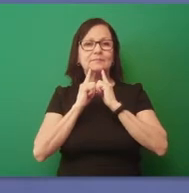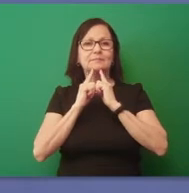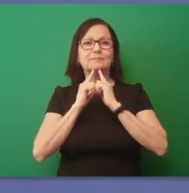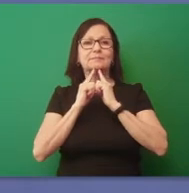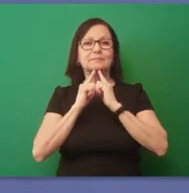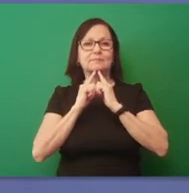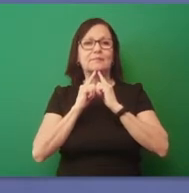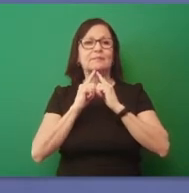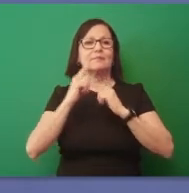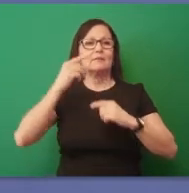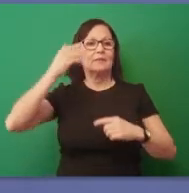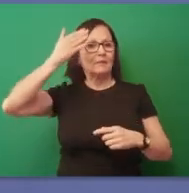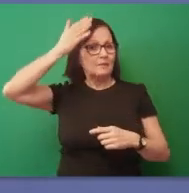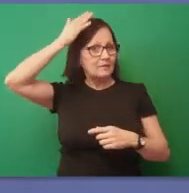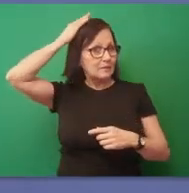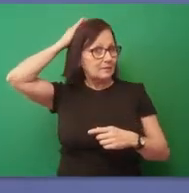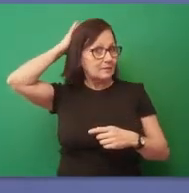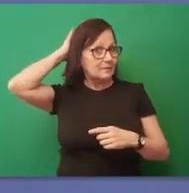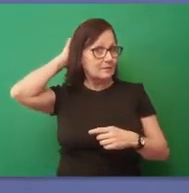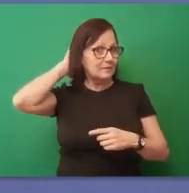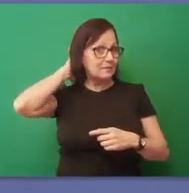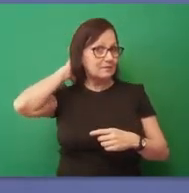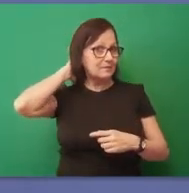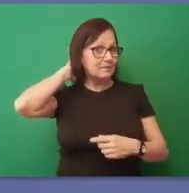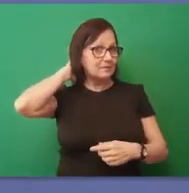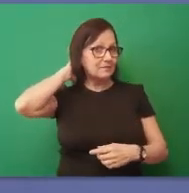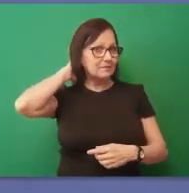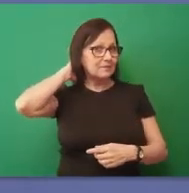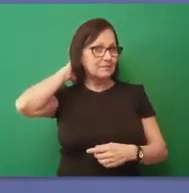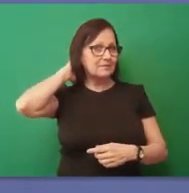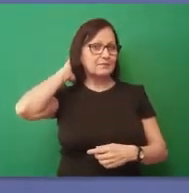Noticing any sensations in your head.